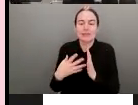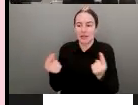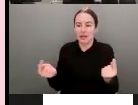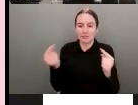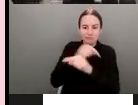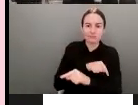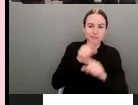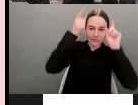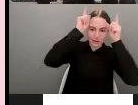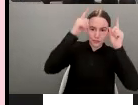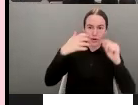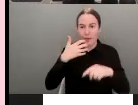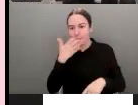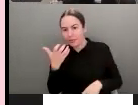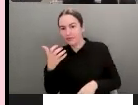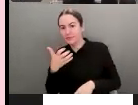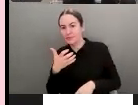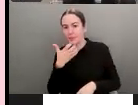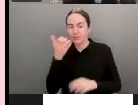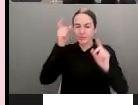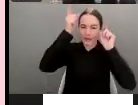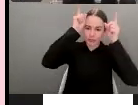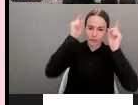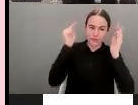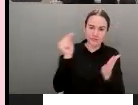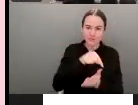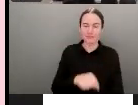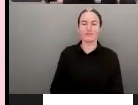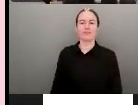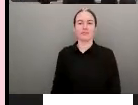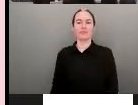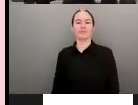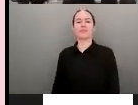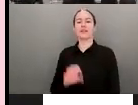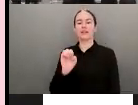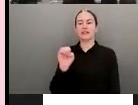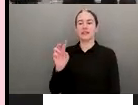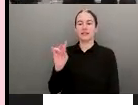One thing is - iOS has better accessibility support.